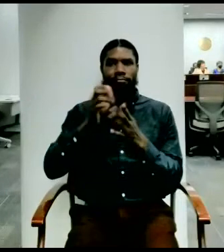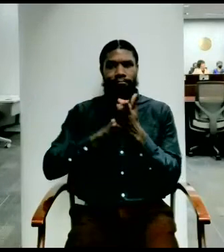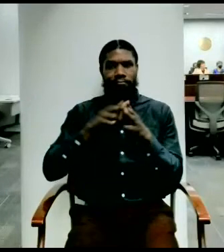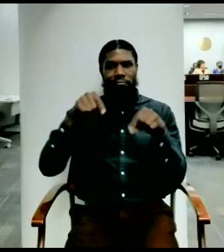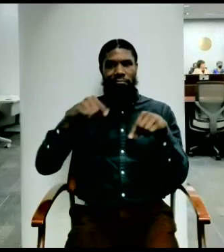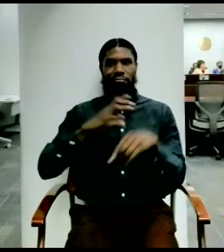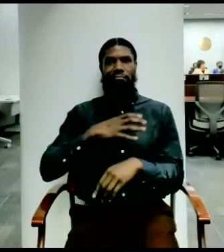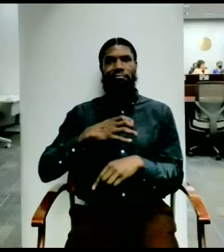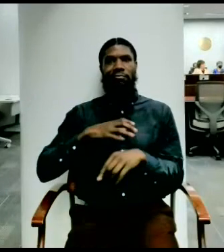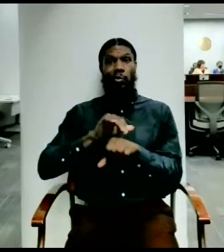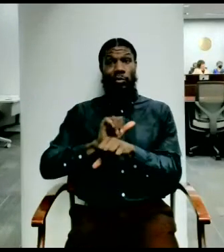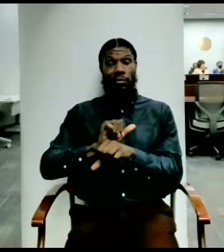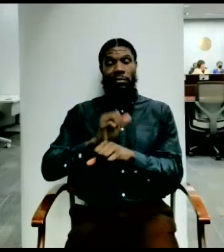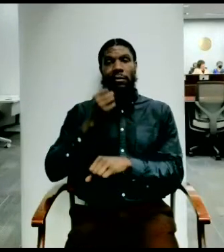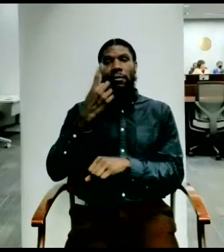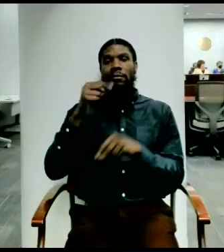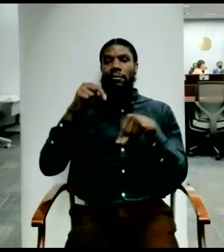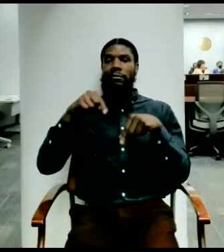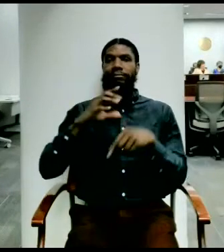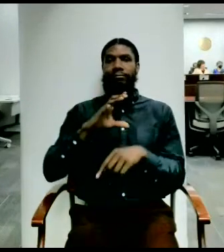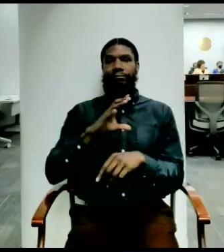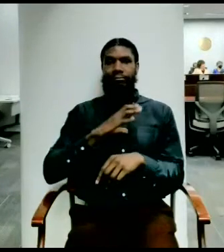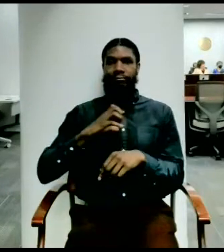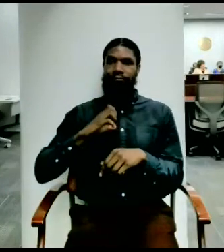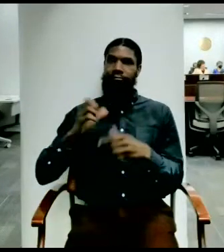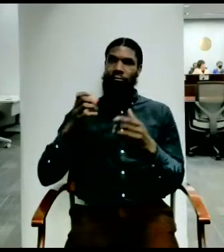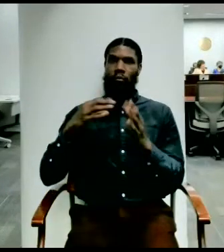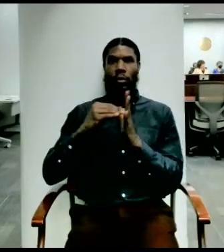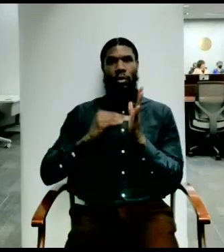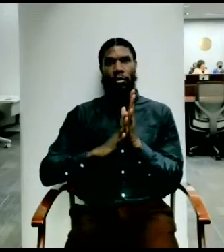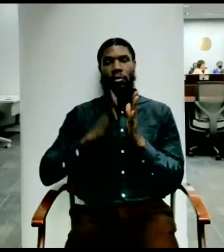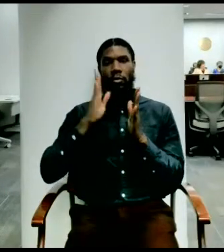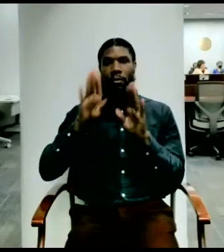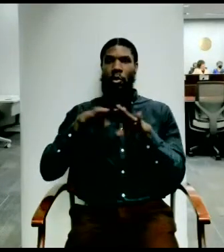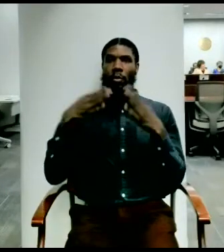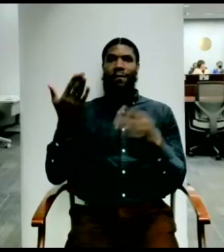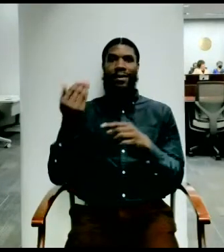We'll be holding this Commission record open for 15 days and invite